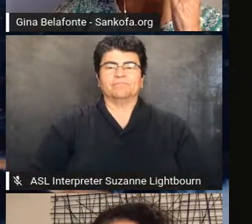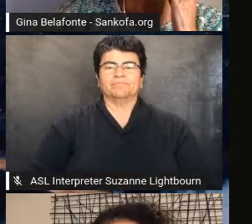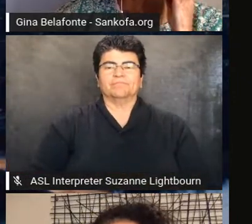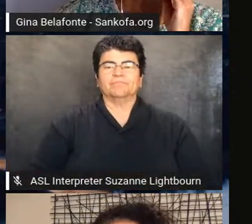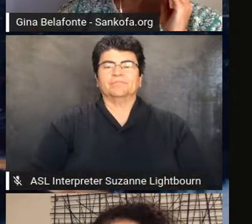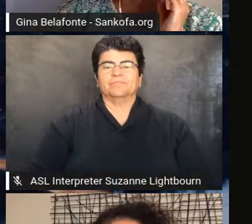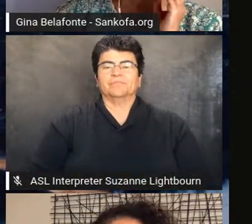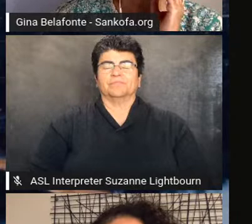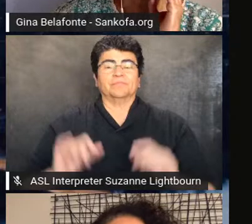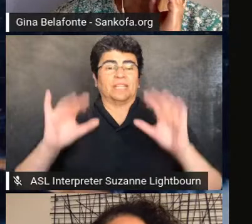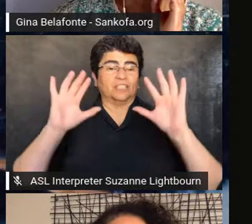Let's go to the next slide.